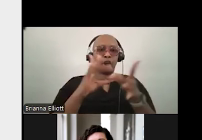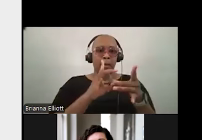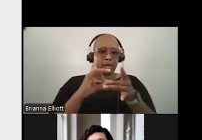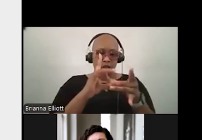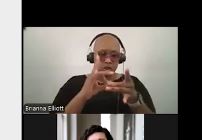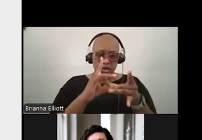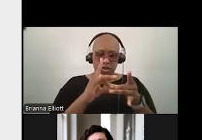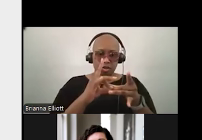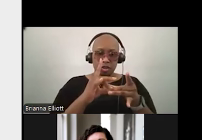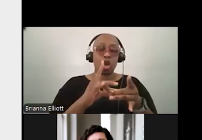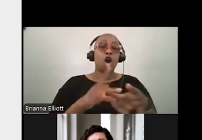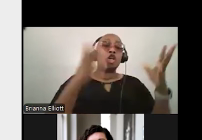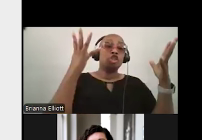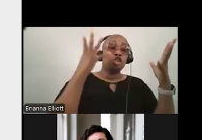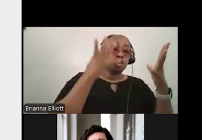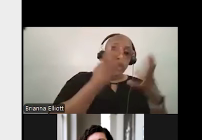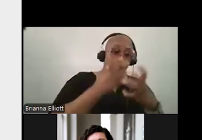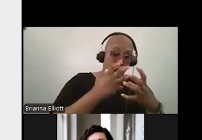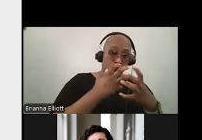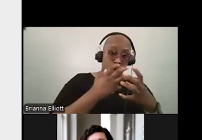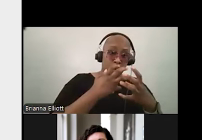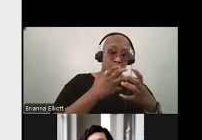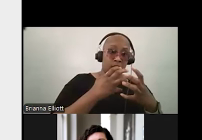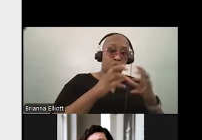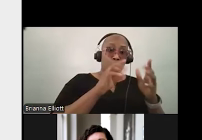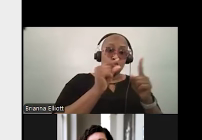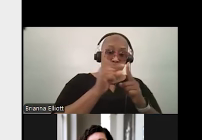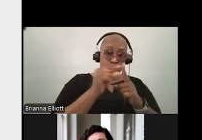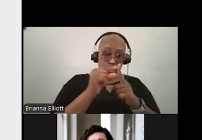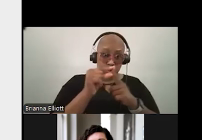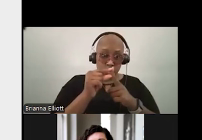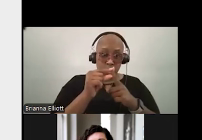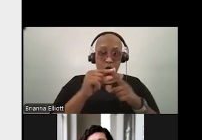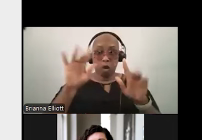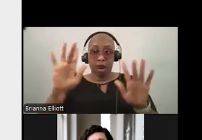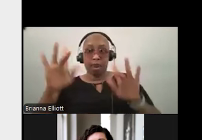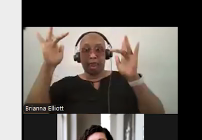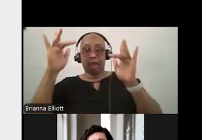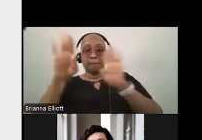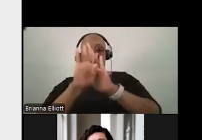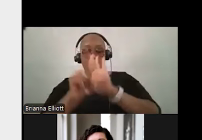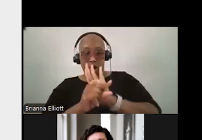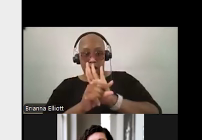light background, light text on a dark background, black text on white, white text on black. You're